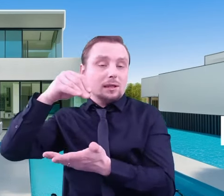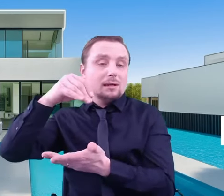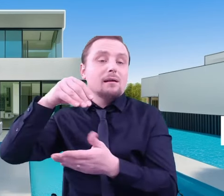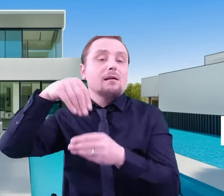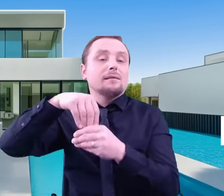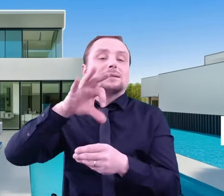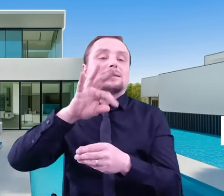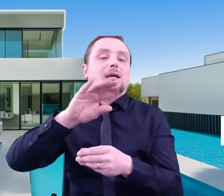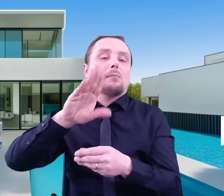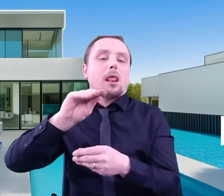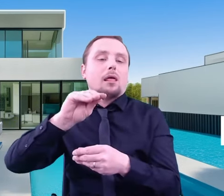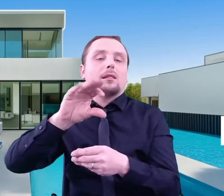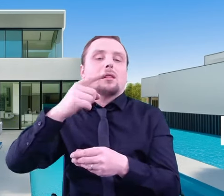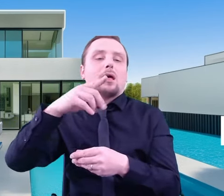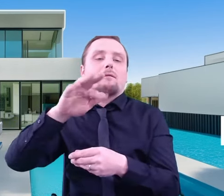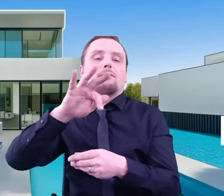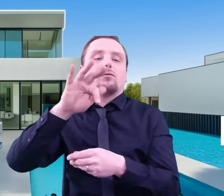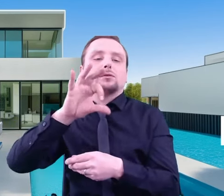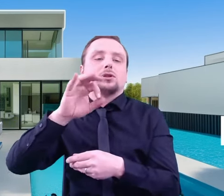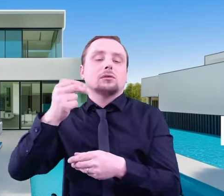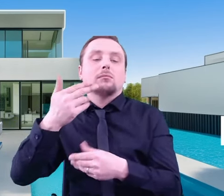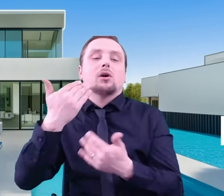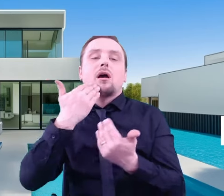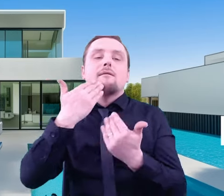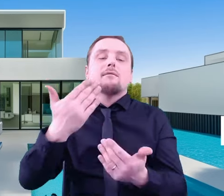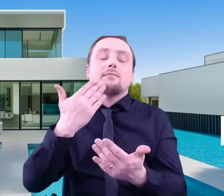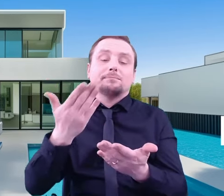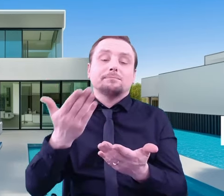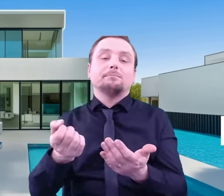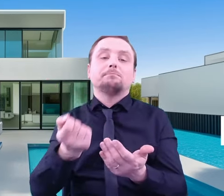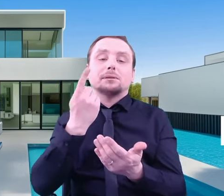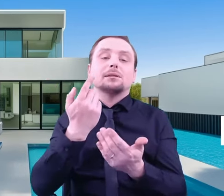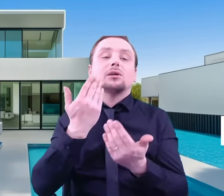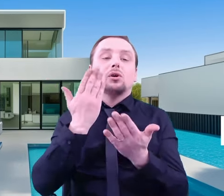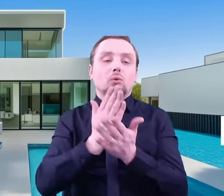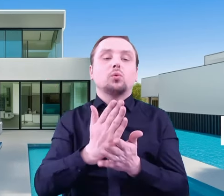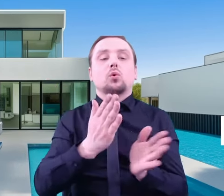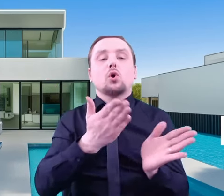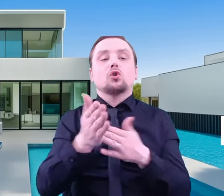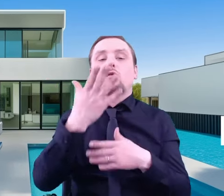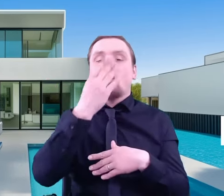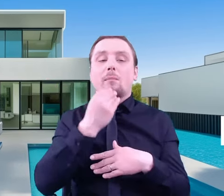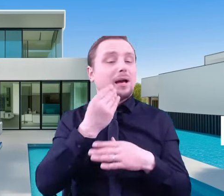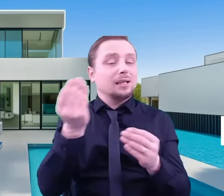we can generate such visualizations, which of course are not yet perfect. Many so-called hallucinations may be seen here;